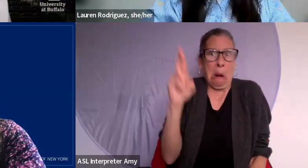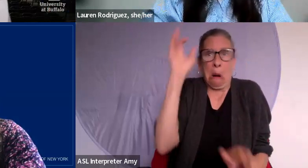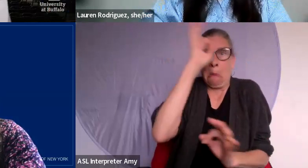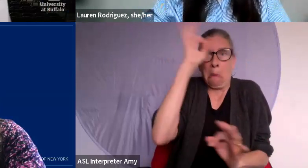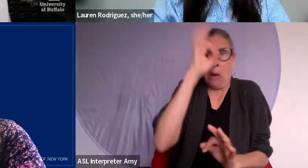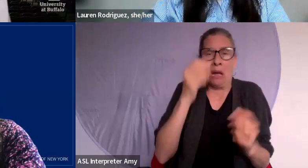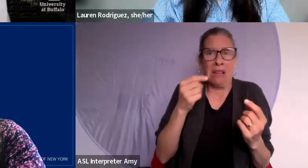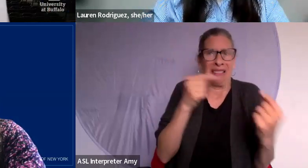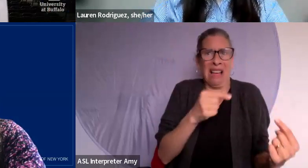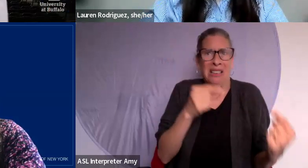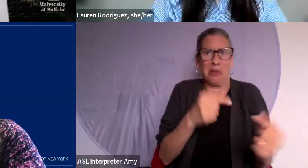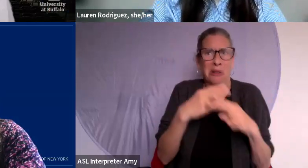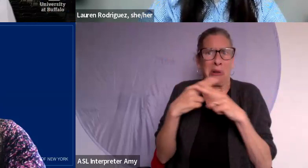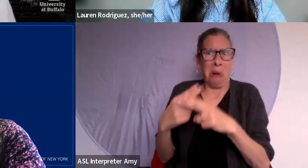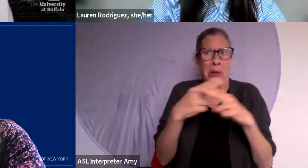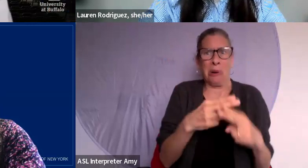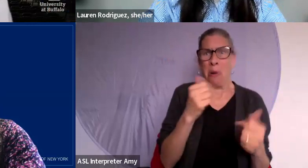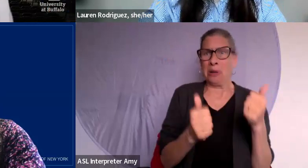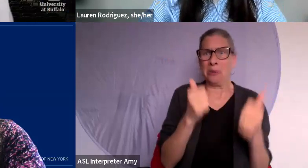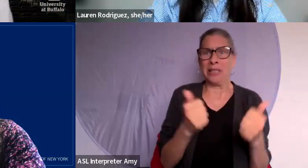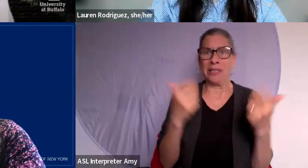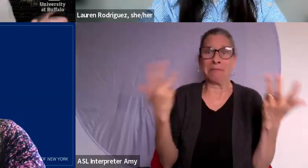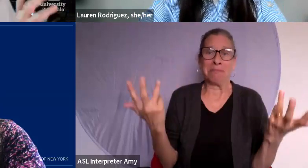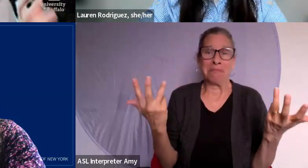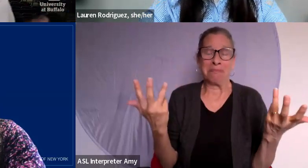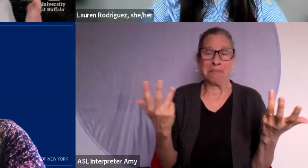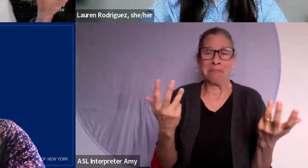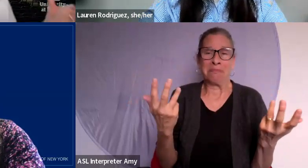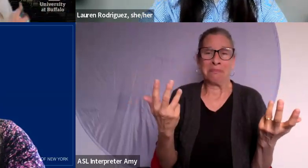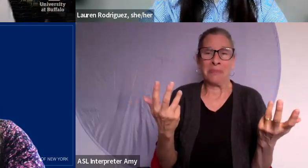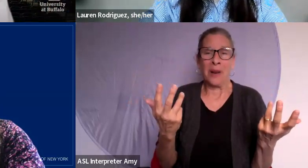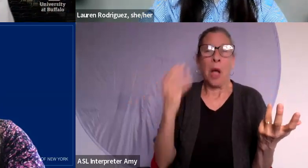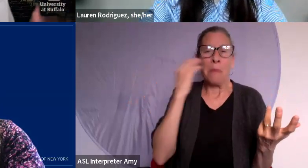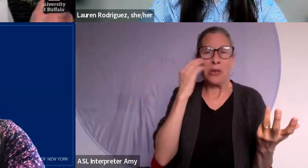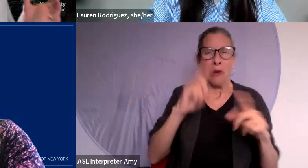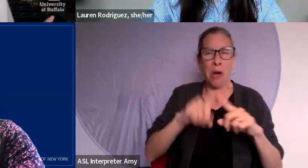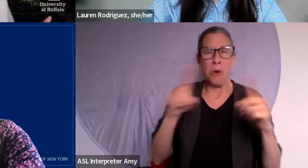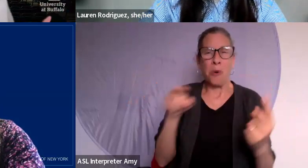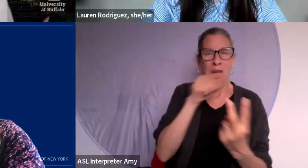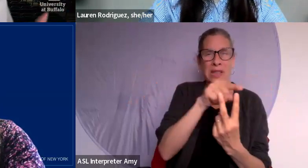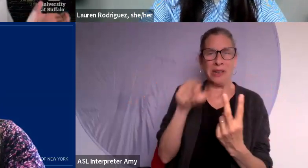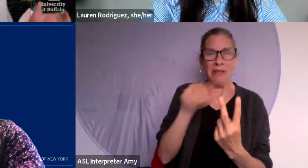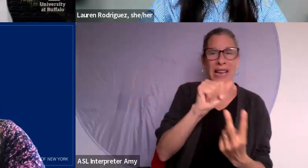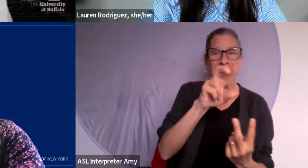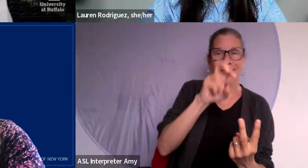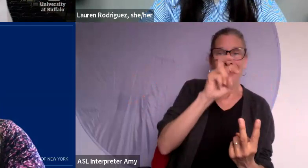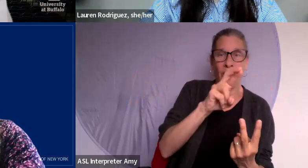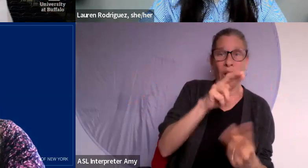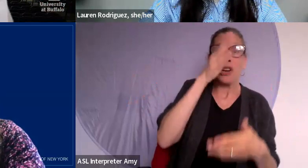should I call it a V pet should I call it an ACR, but just so you know what that difference is again, that ACR is the completed